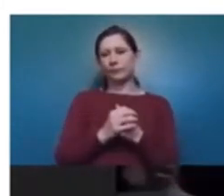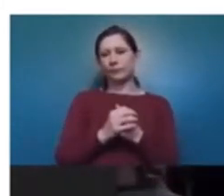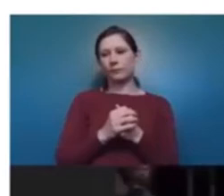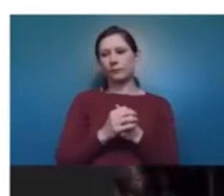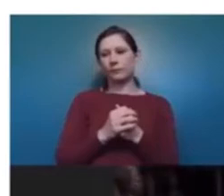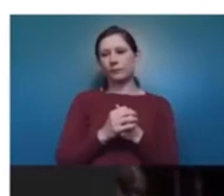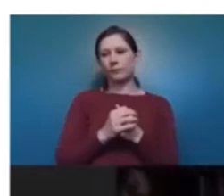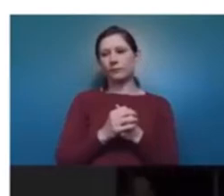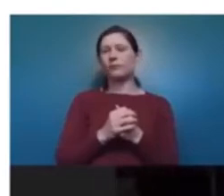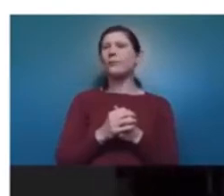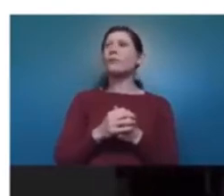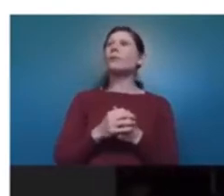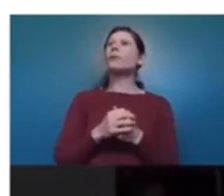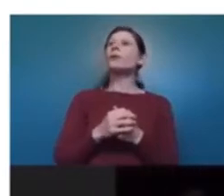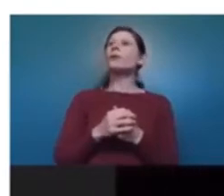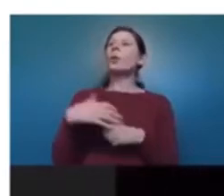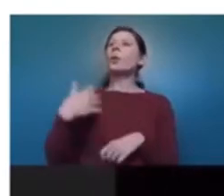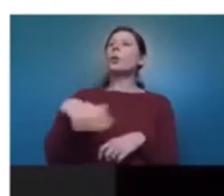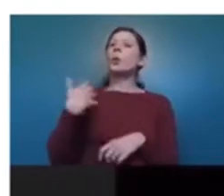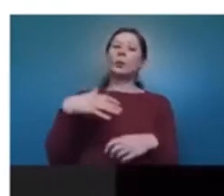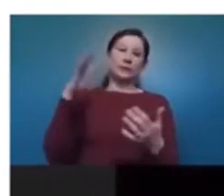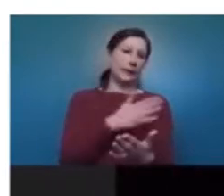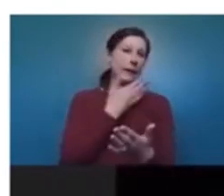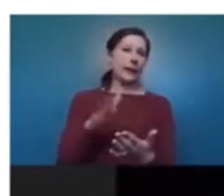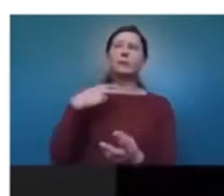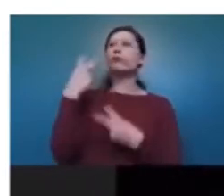Audio Describer: Posthumus sails. Cast: So fare you well